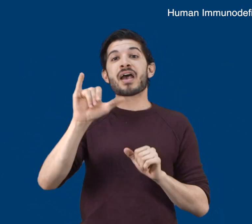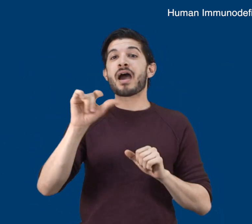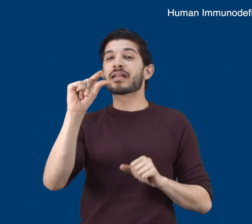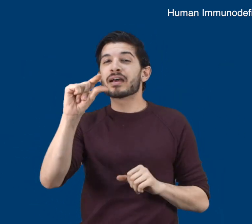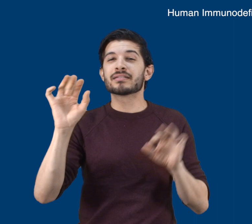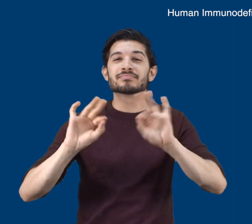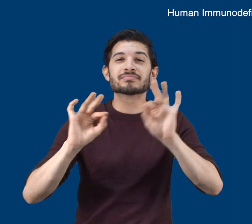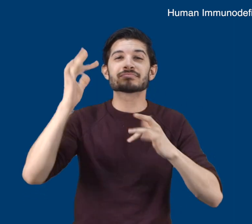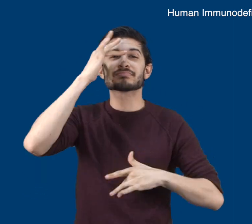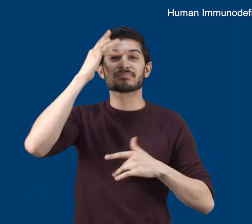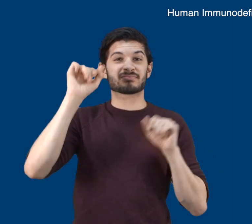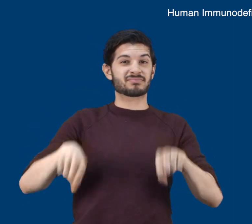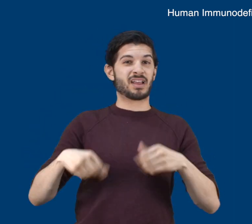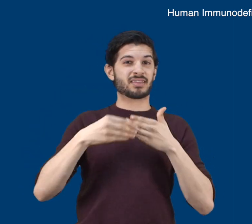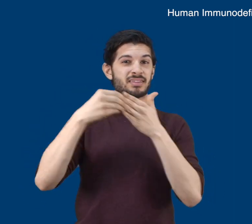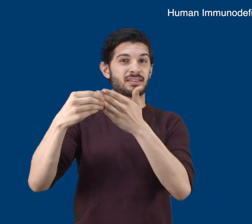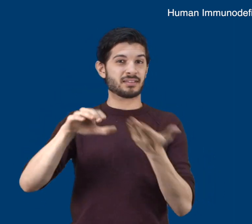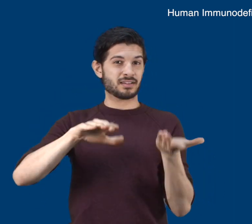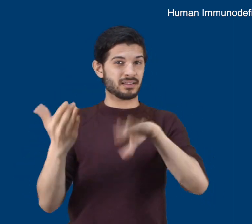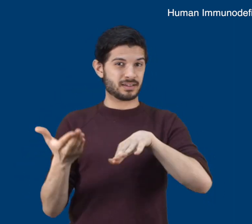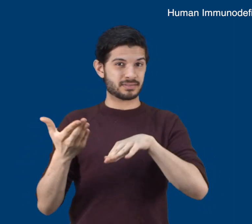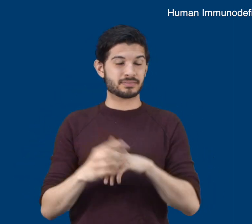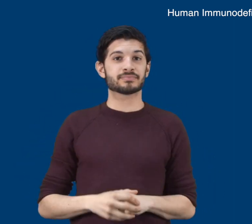Getting illness (i.e., pneumonia) can lead to death.